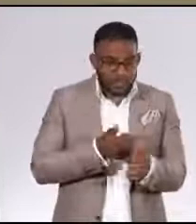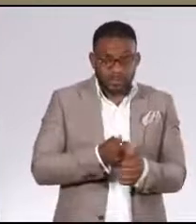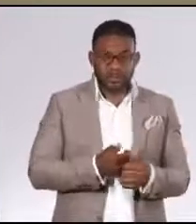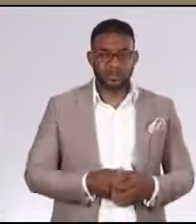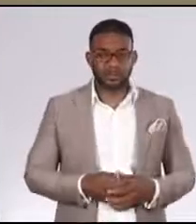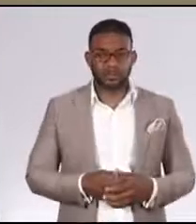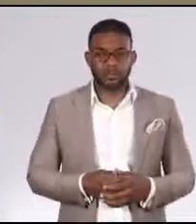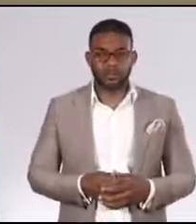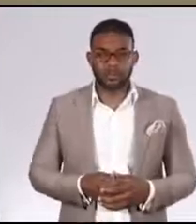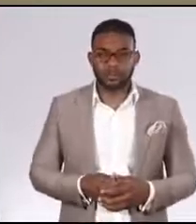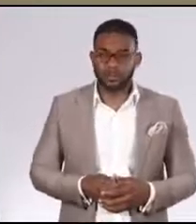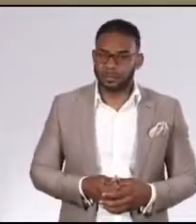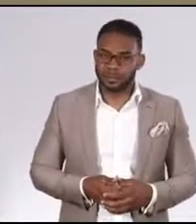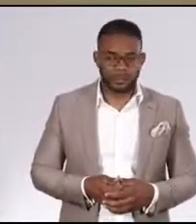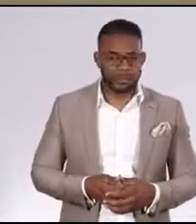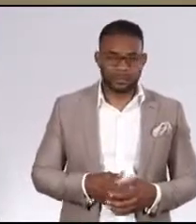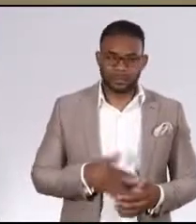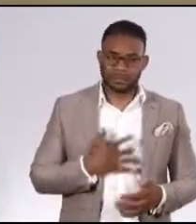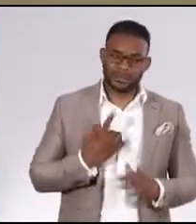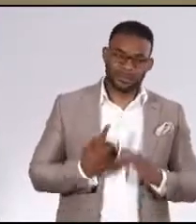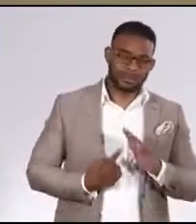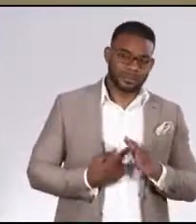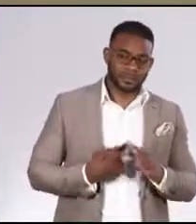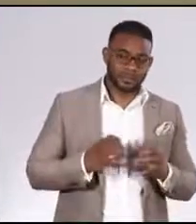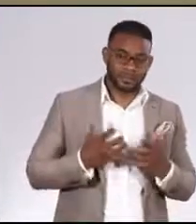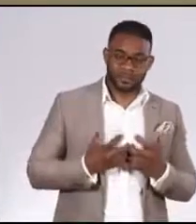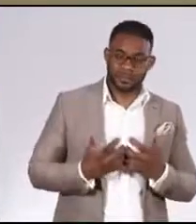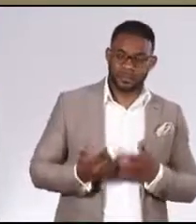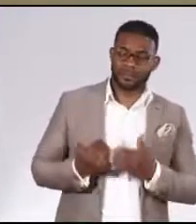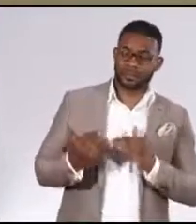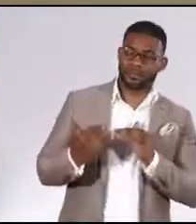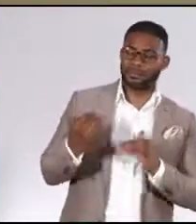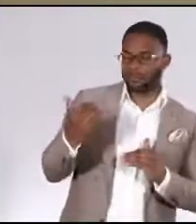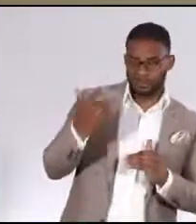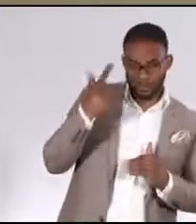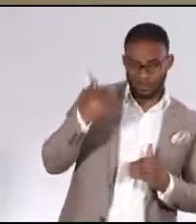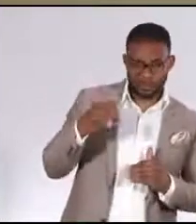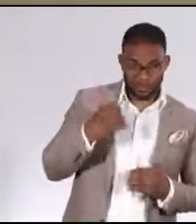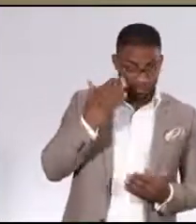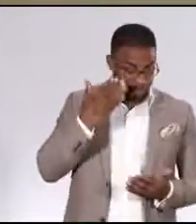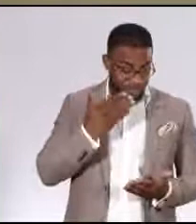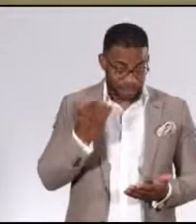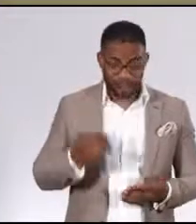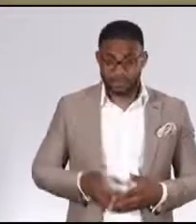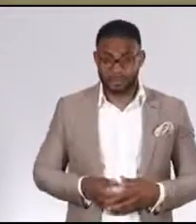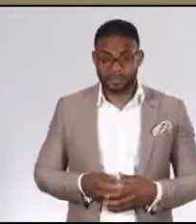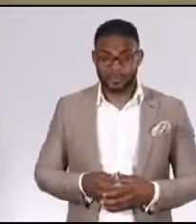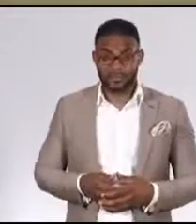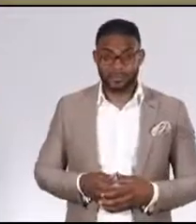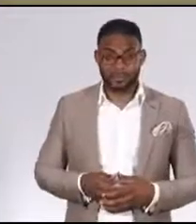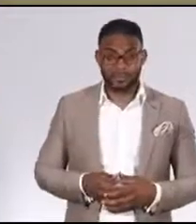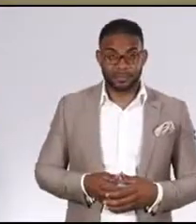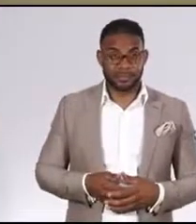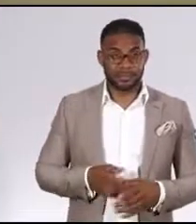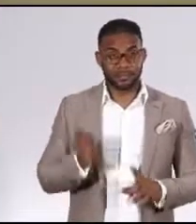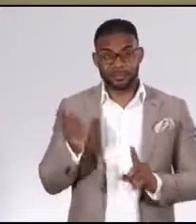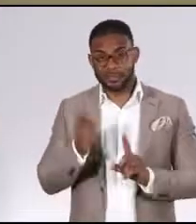I felt inferior and my classmate treated me as such because they didn't know better. Teasing, mocking how I talked